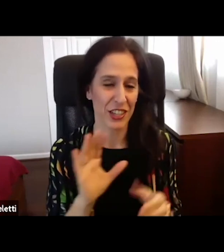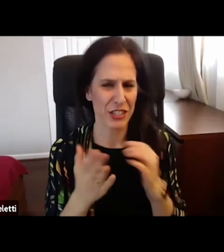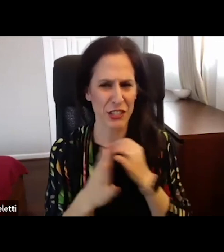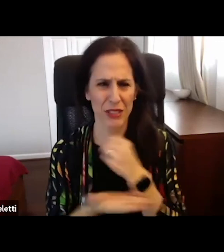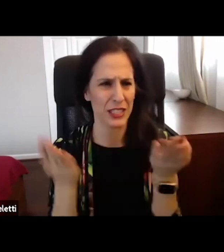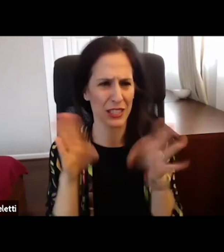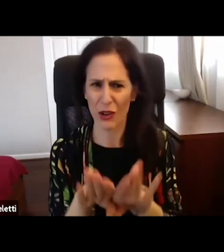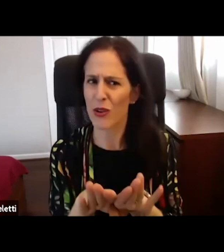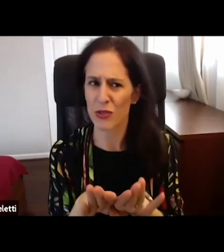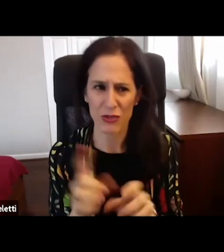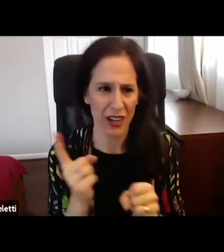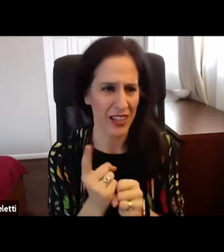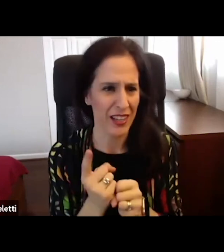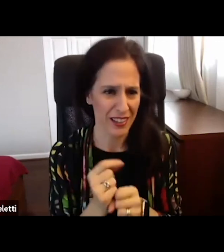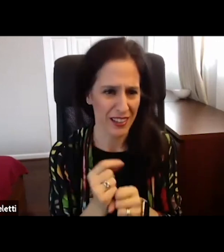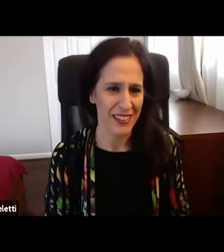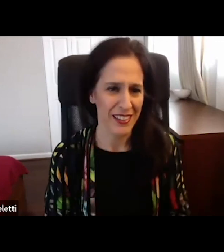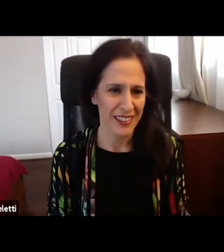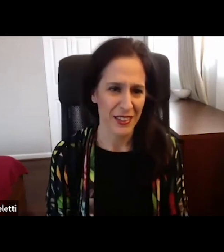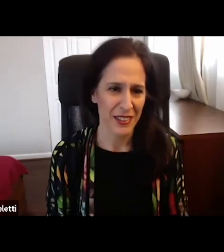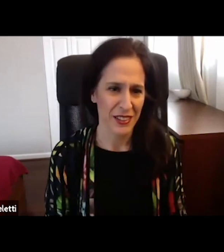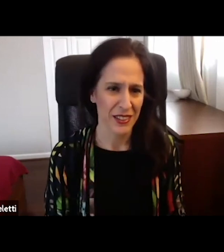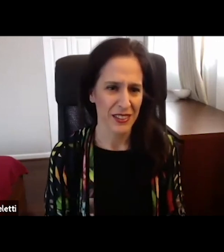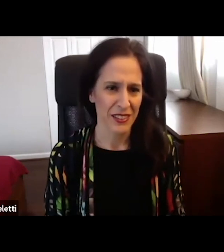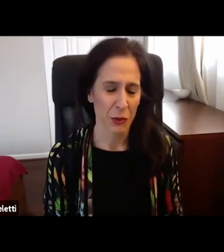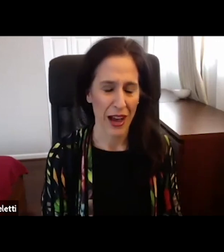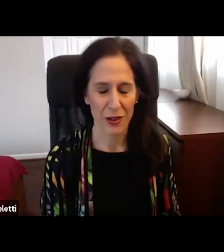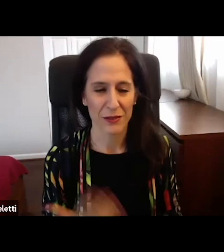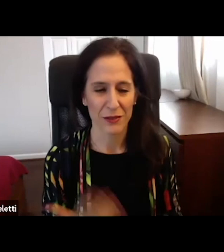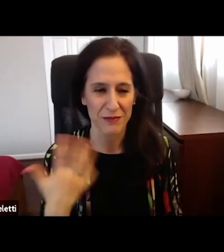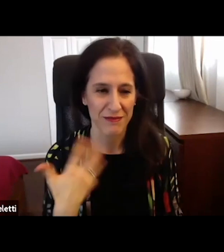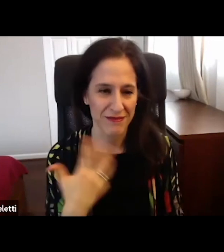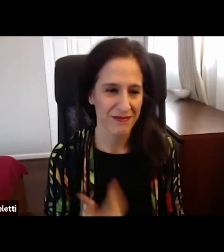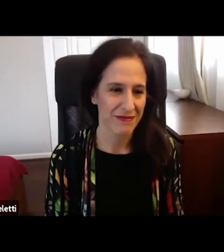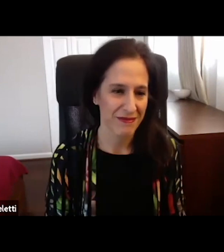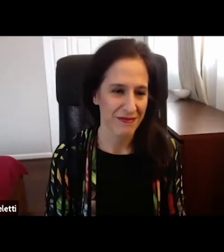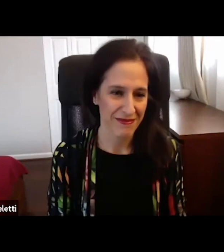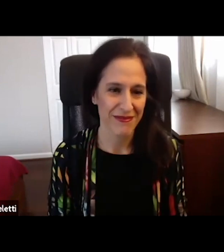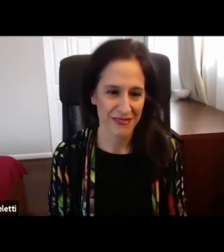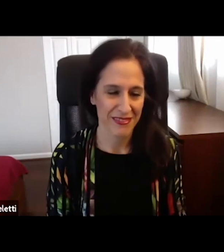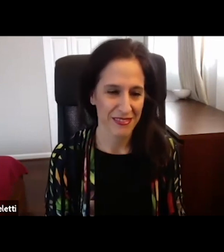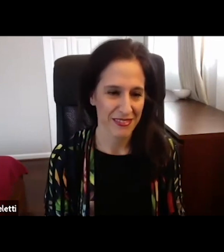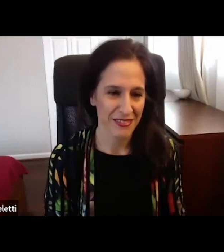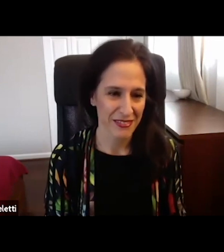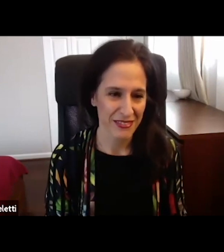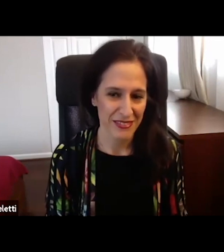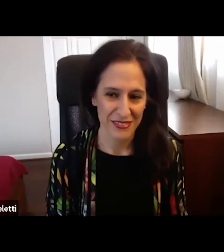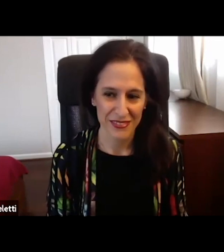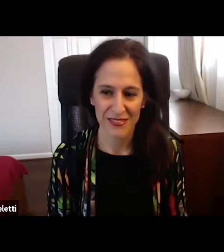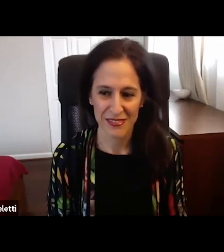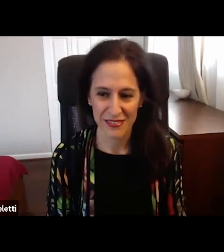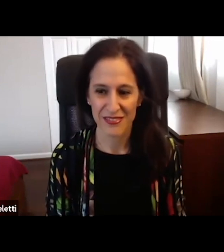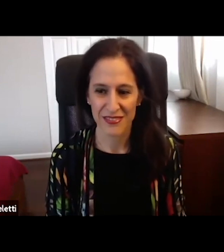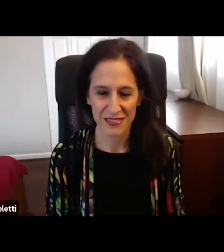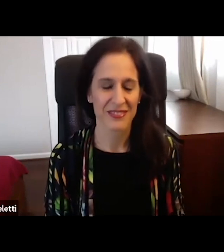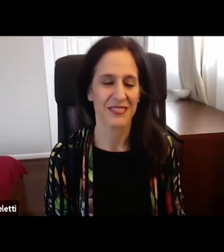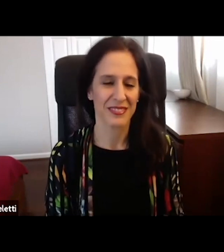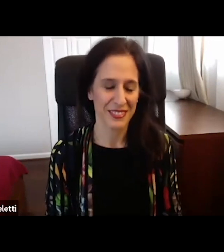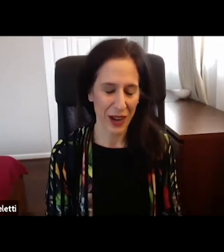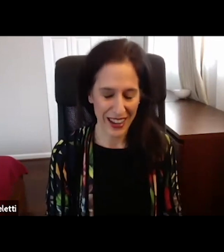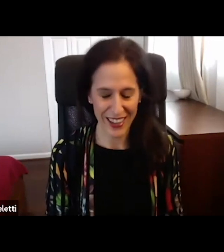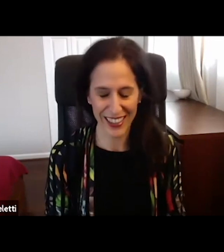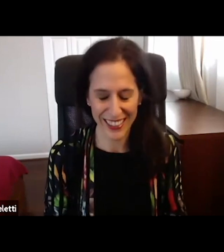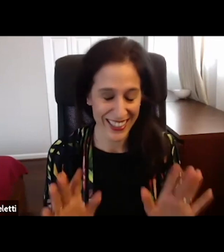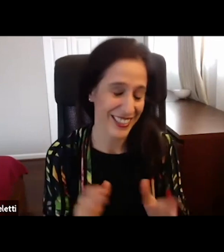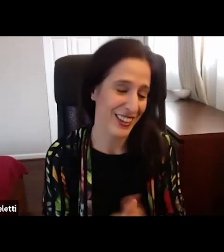completely closed right yes so you you can you can leave that's just you can't get back in so yes no